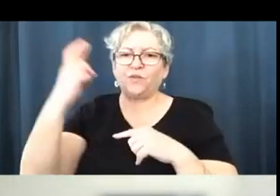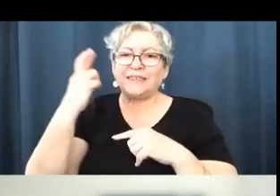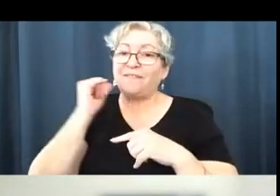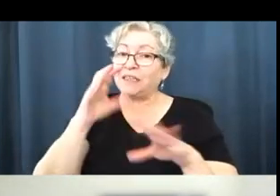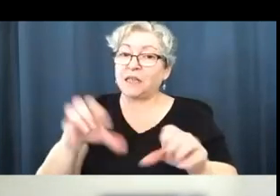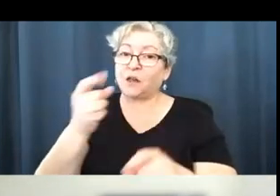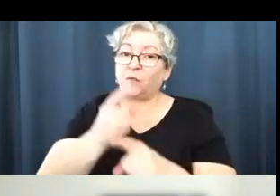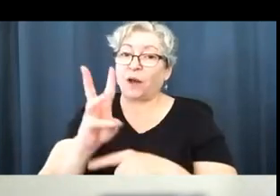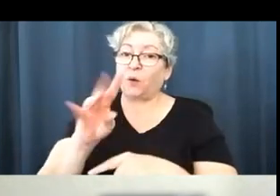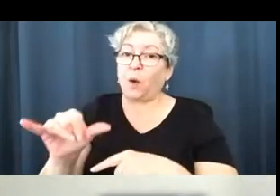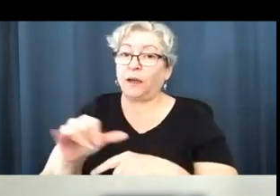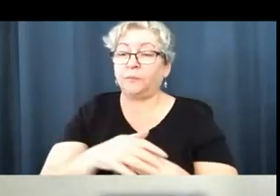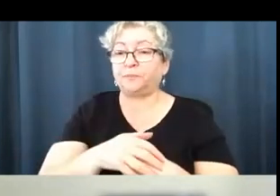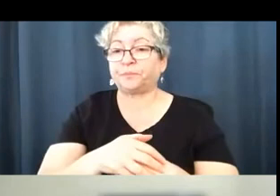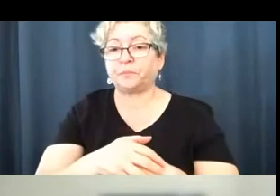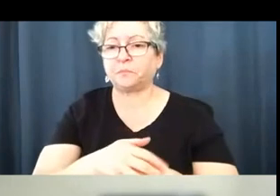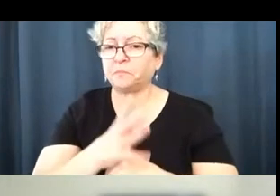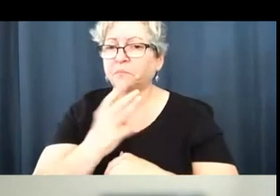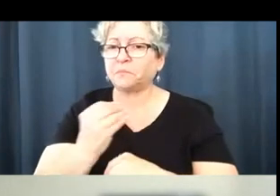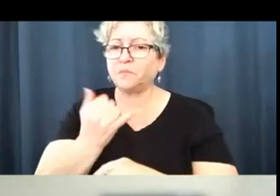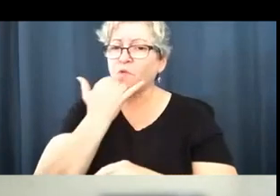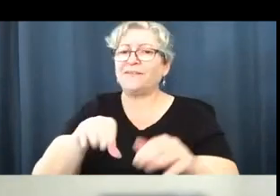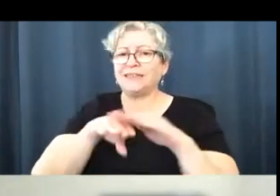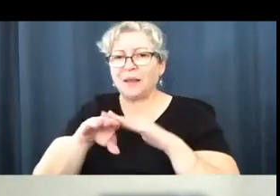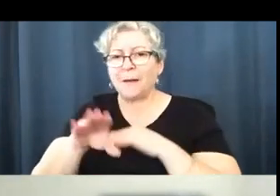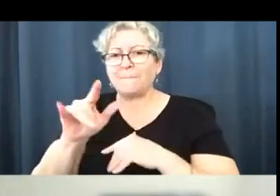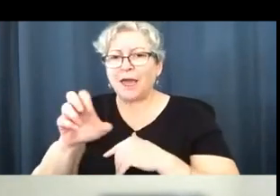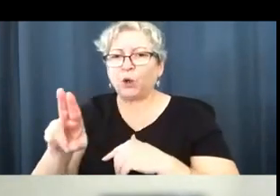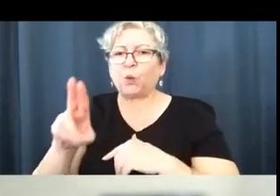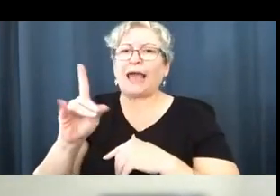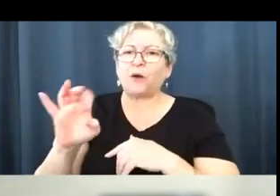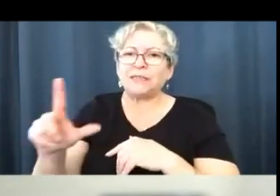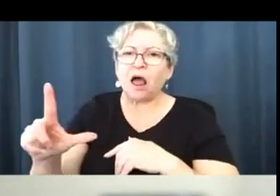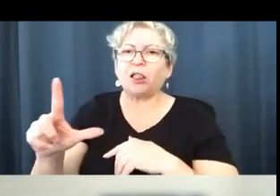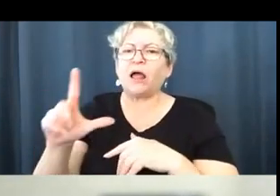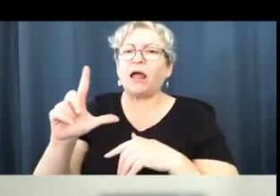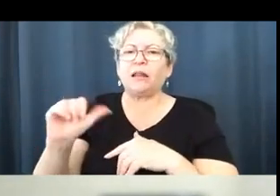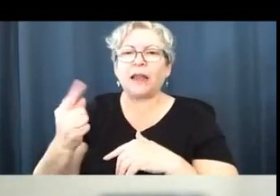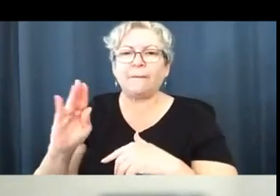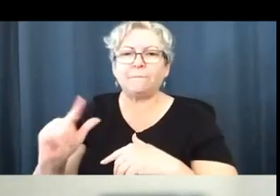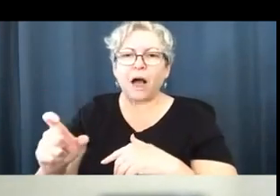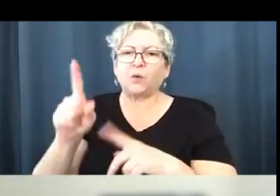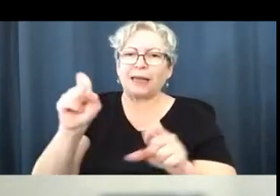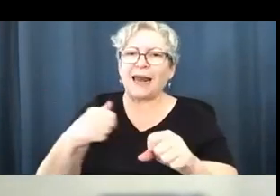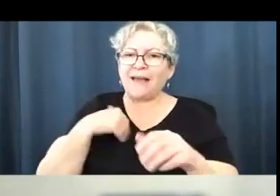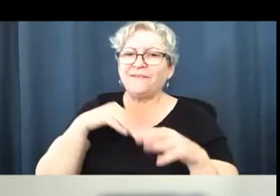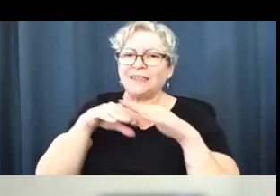Now, there's nothing inherently wrong with any of these. You can have accessible carousel, you can have an accessible lightbox. It does probably exactly what you want,